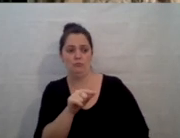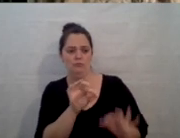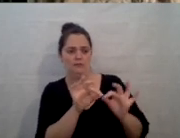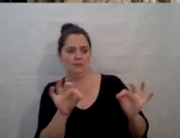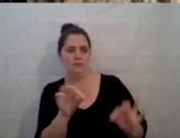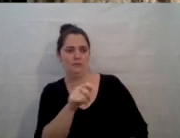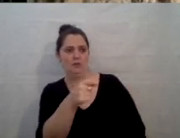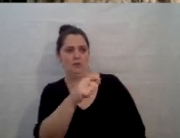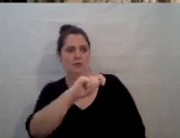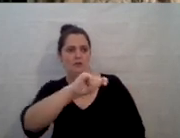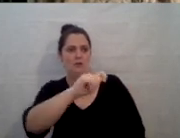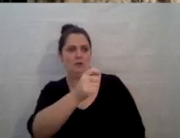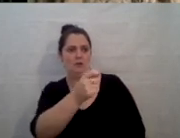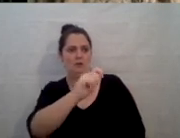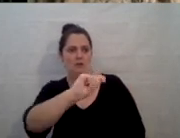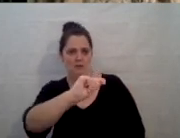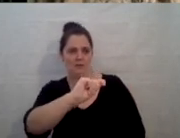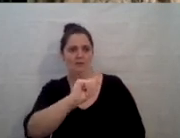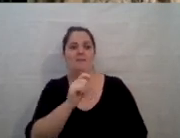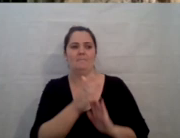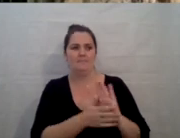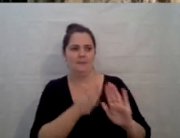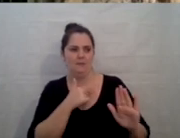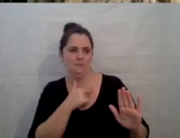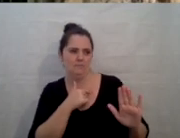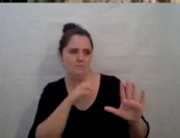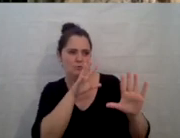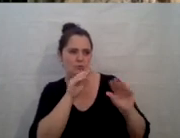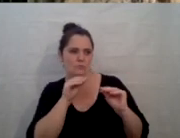and organizing the model so that you can organize it on your sheet of paper.